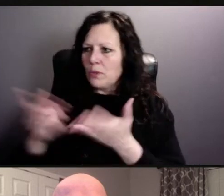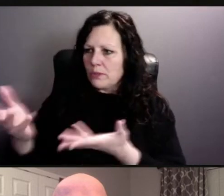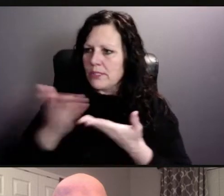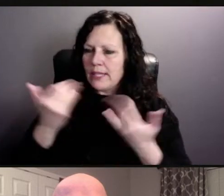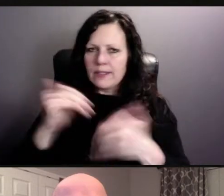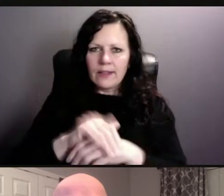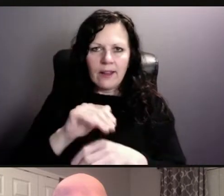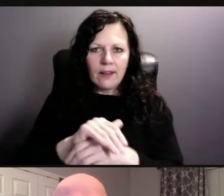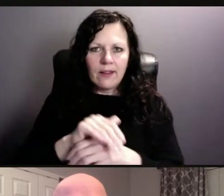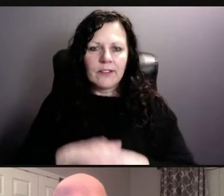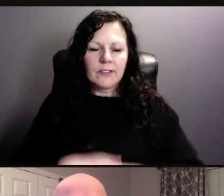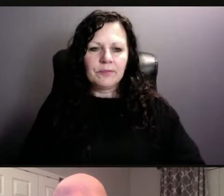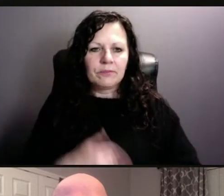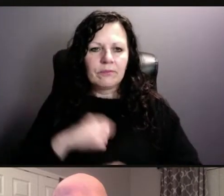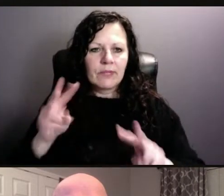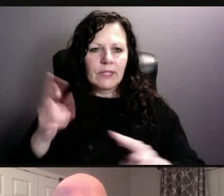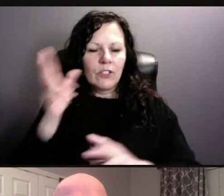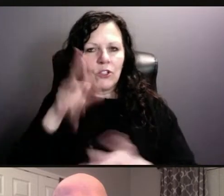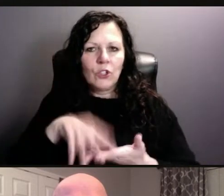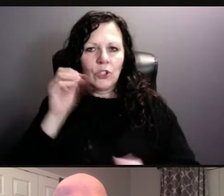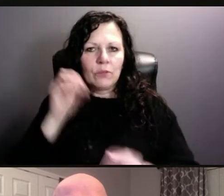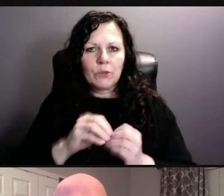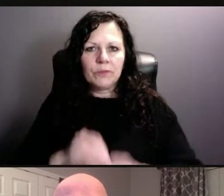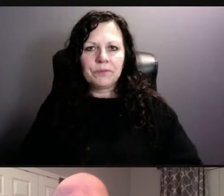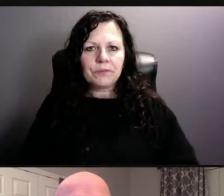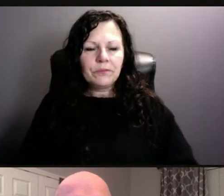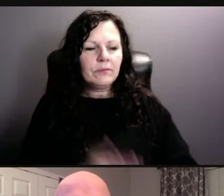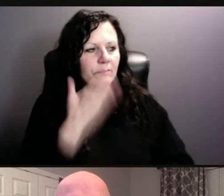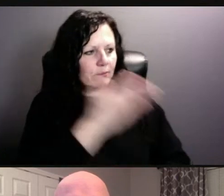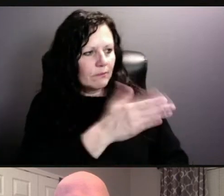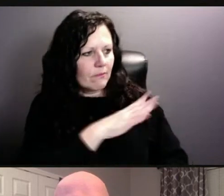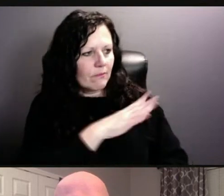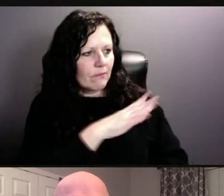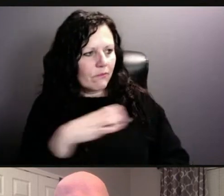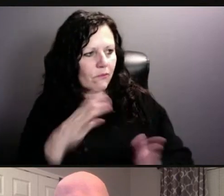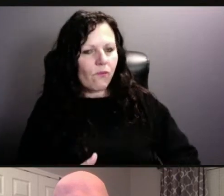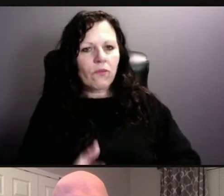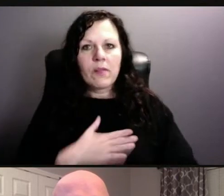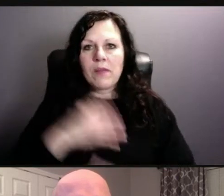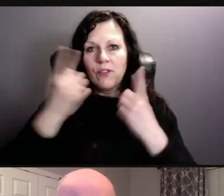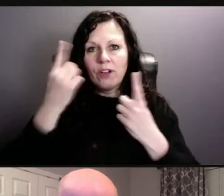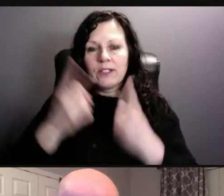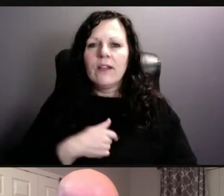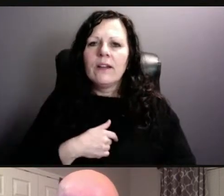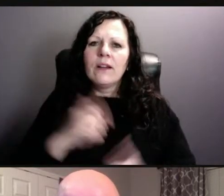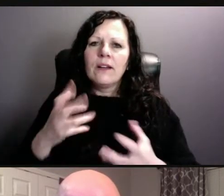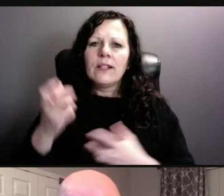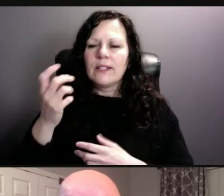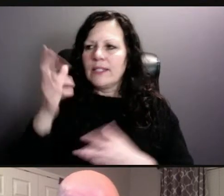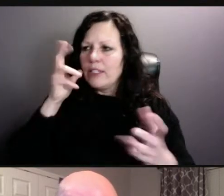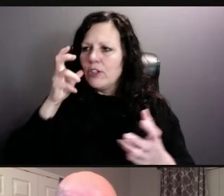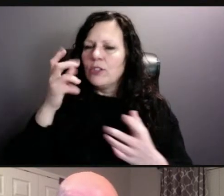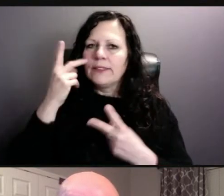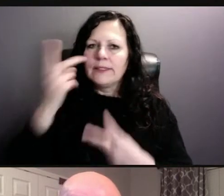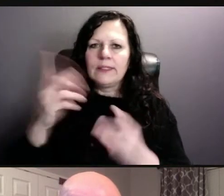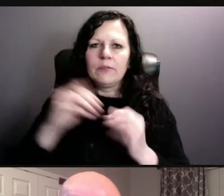THAT'S MY IMPRESSION BASED THIS EVENING ALONE.